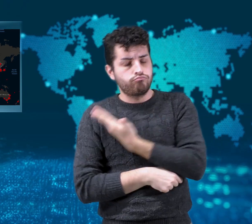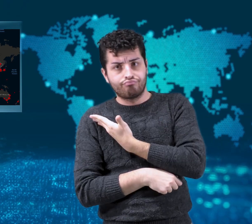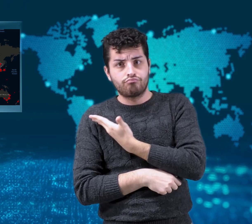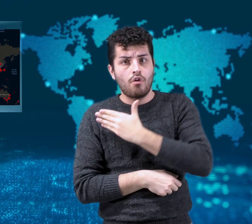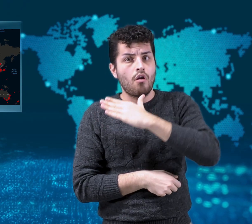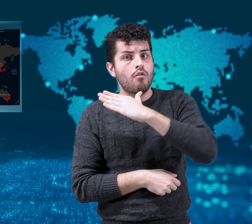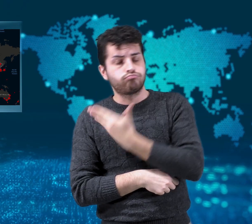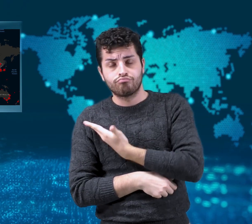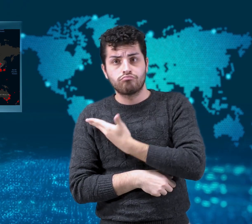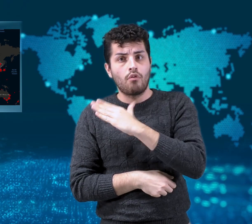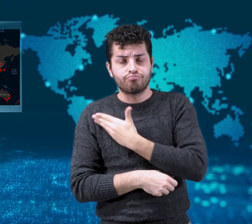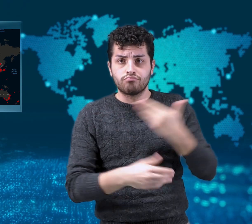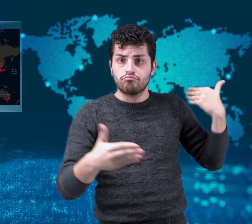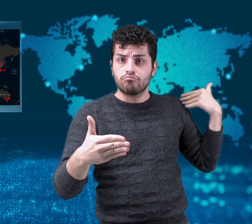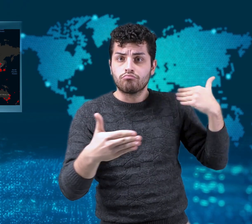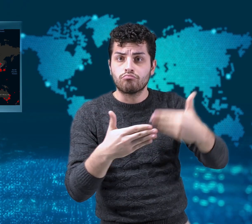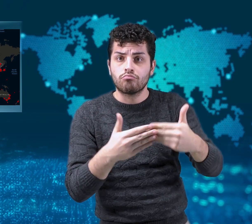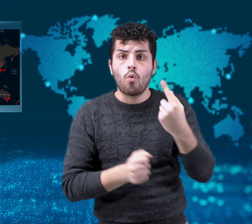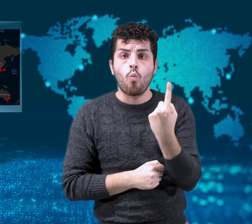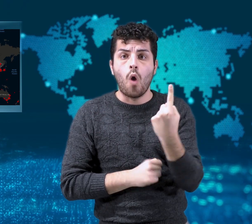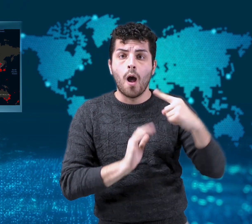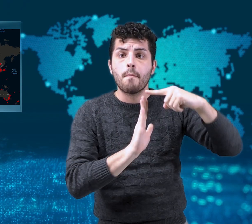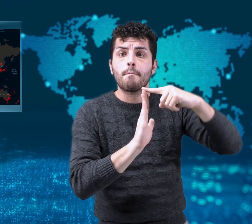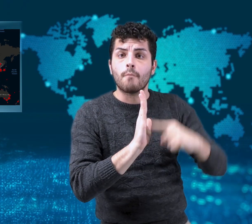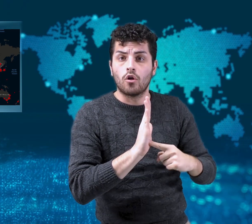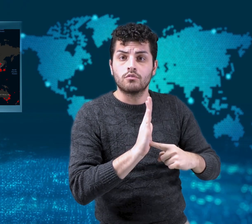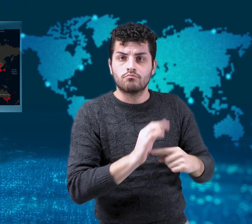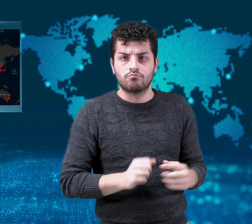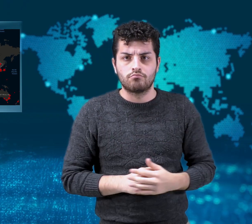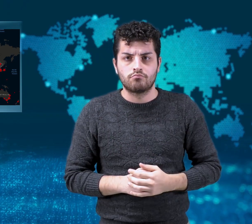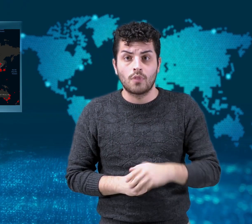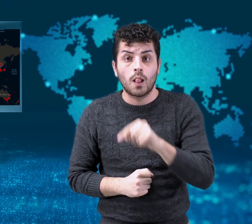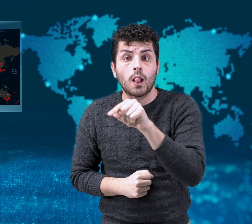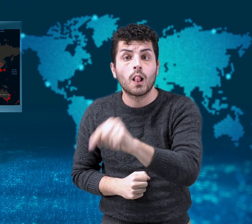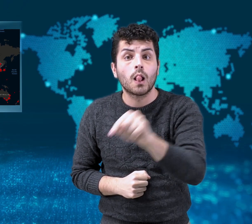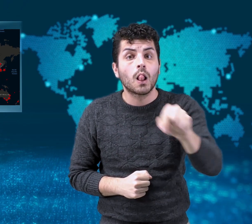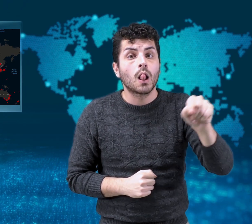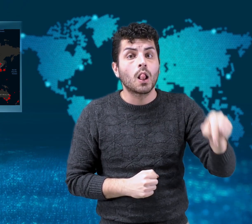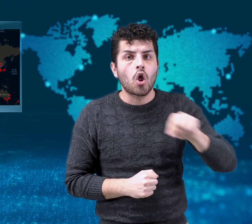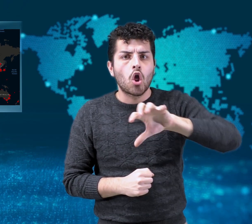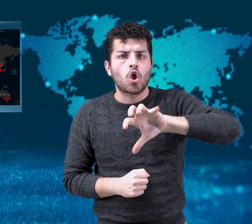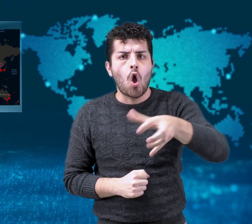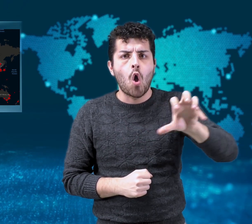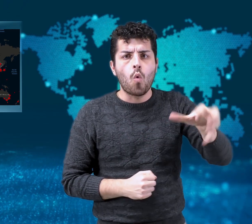Over 1 million people have died worldwide.